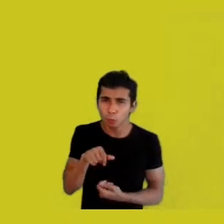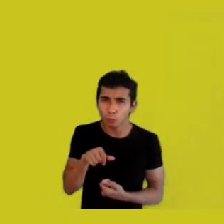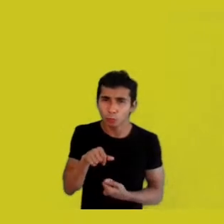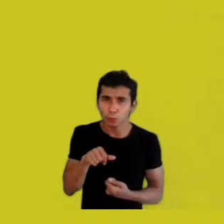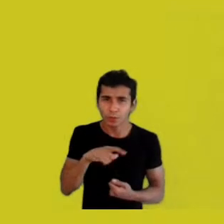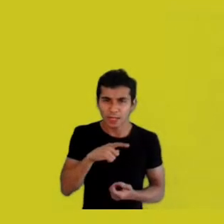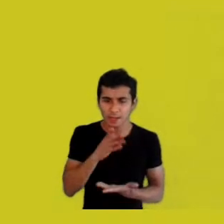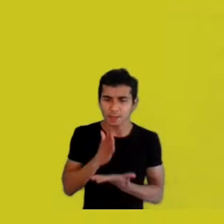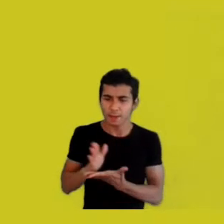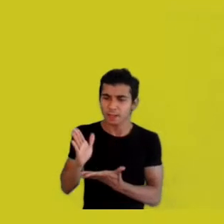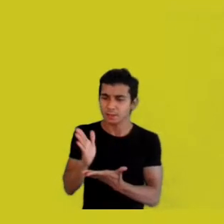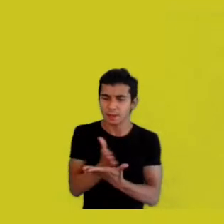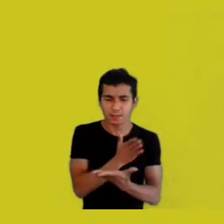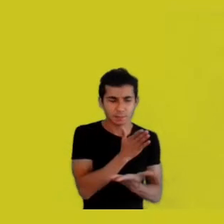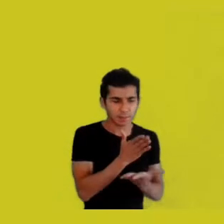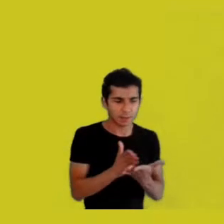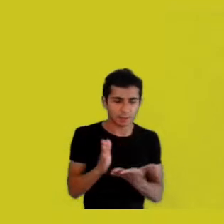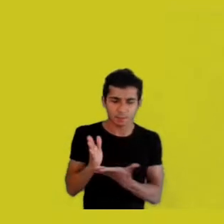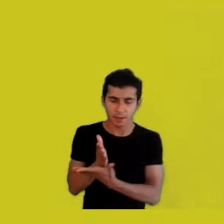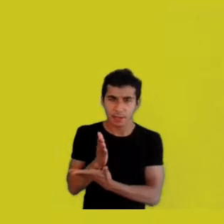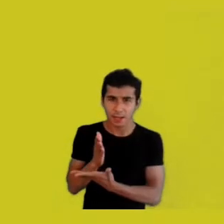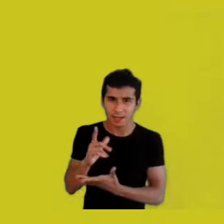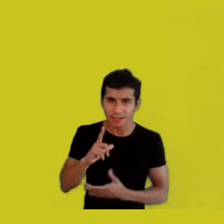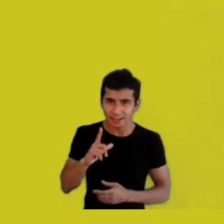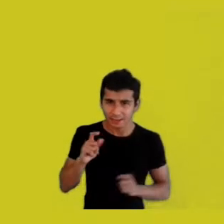The flows, the algorhythms, all that I’ve mentioned before,